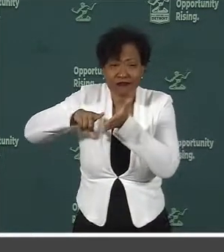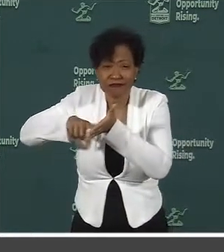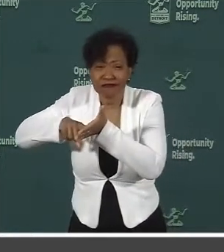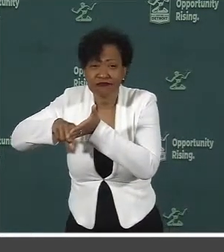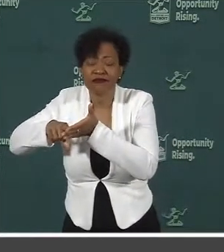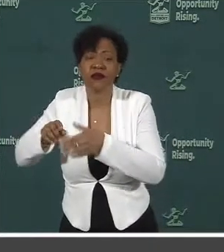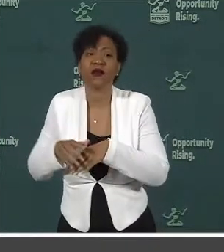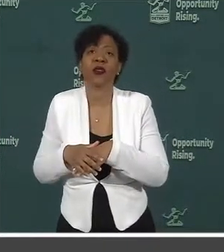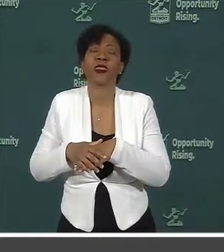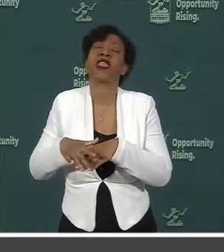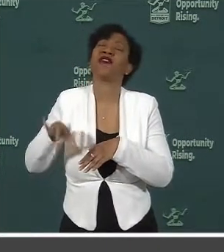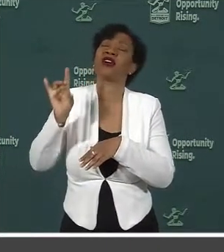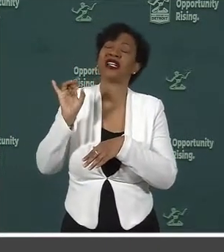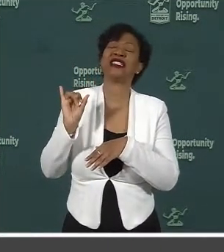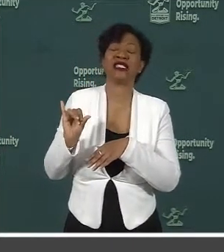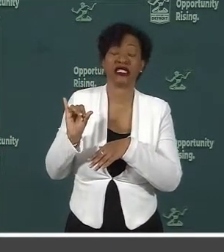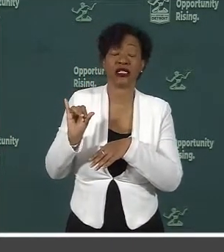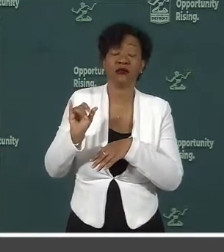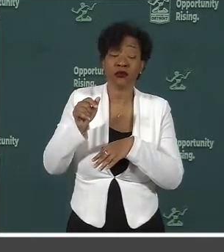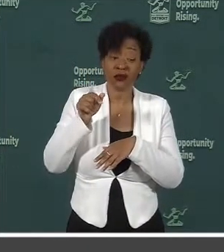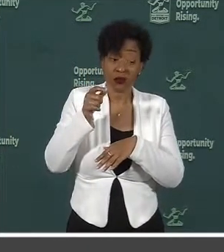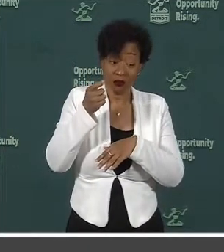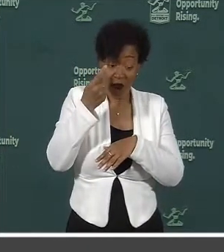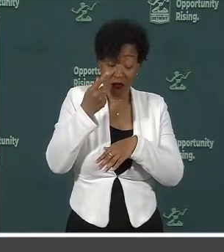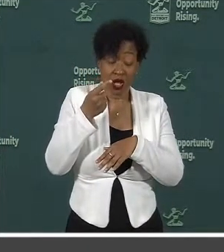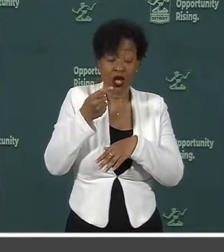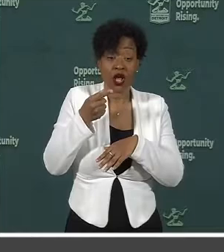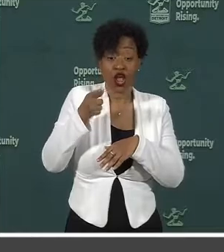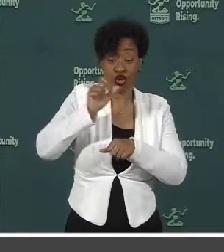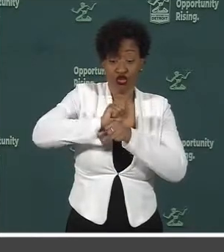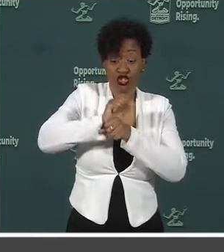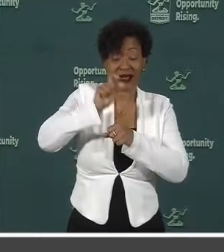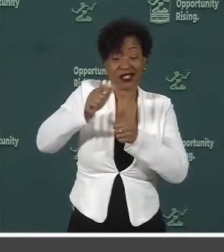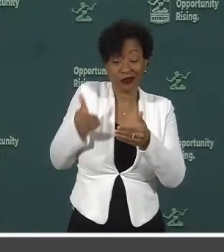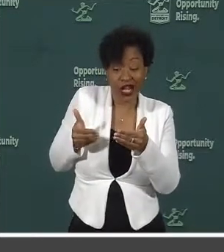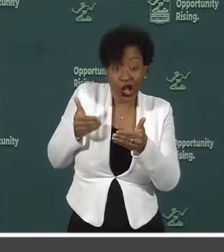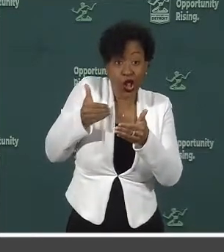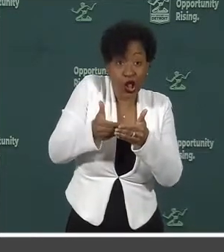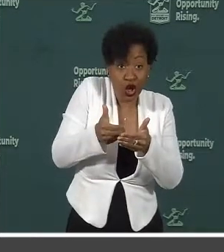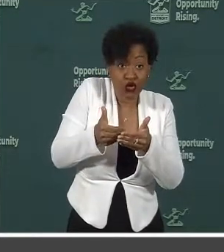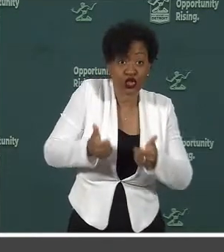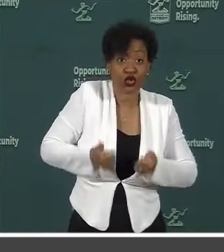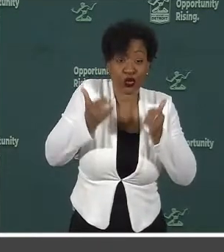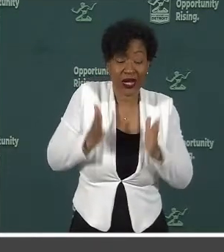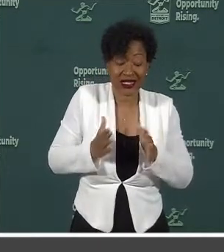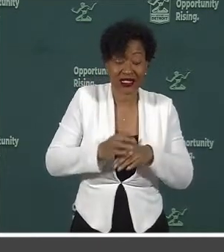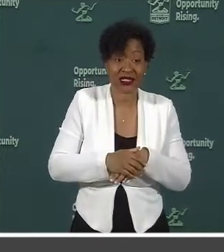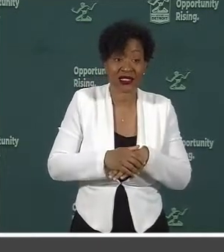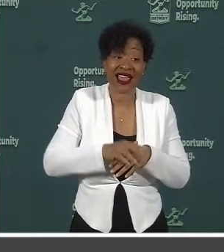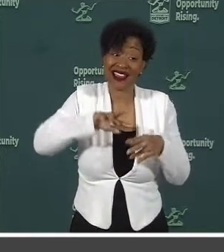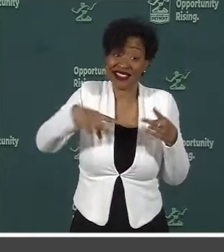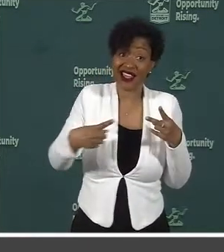THE RESIDENTS BUT SECOND YOU'VE GOT TO HAVE YOUR RESIDENTS HAVE THE SKILLS OTHERWISE YOU'RE GOING TO BUILD THE JOBS IN THE CITY AND PEOPLE FROM OUTSIDE